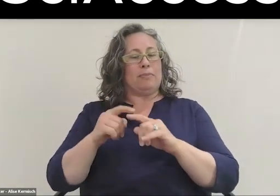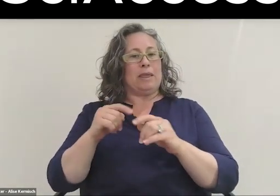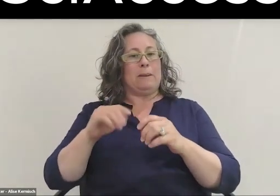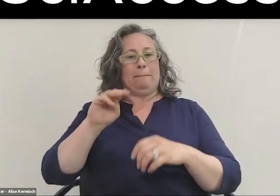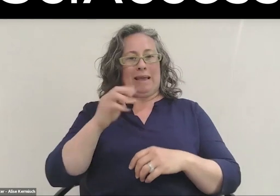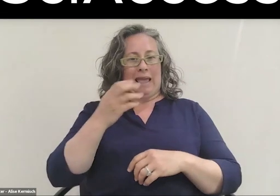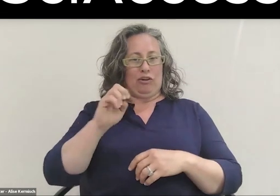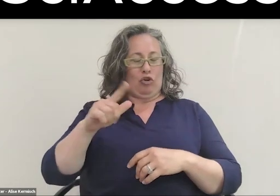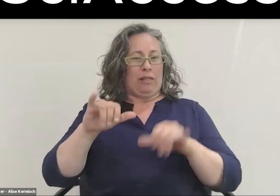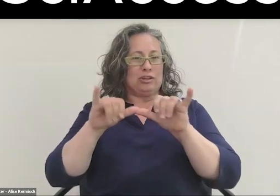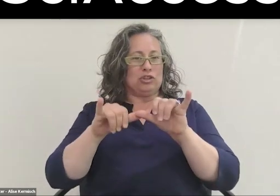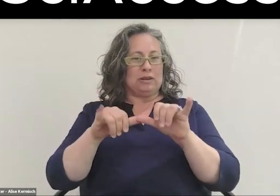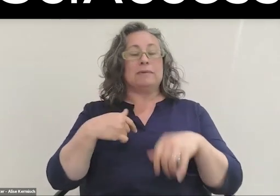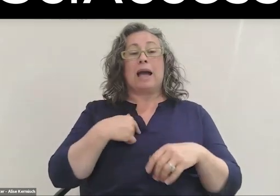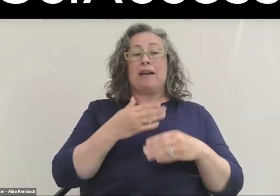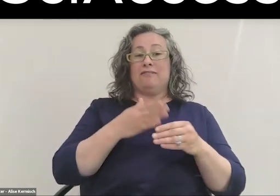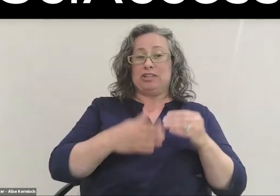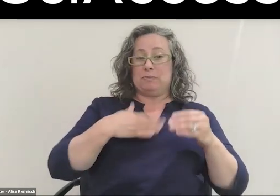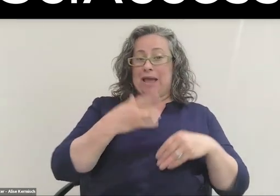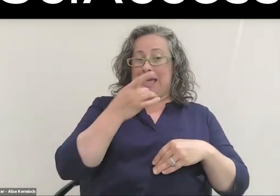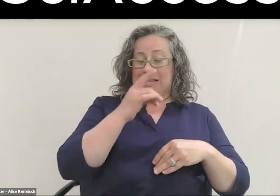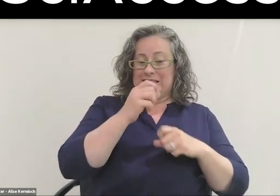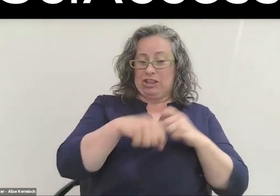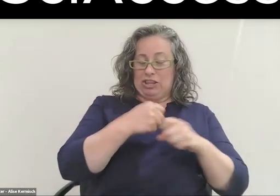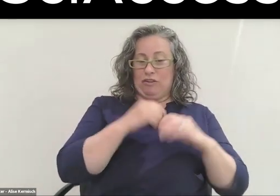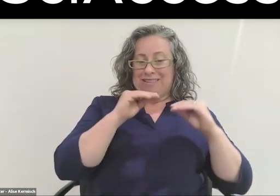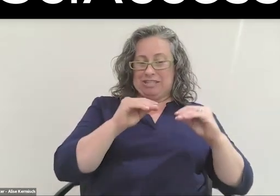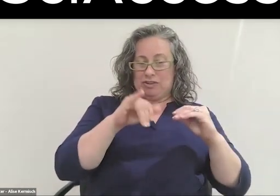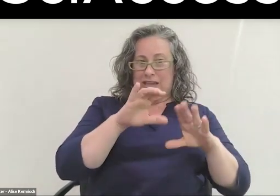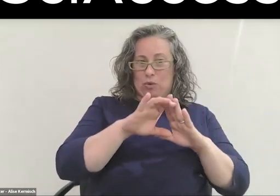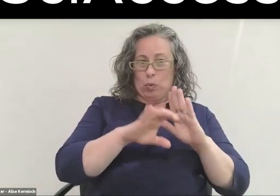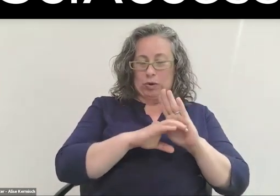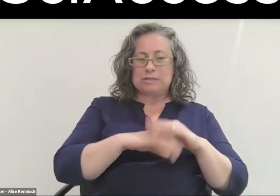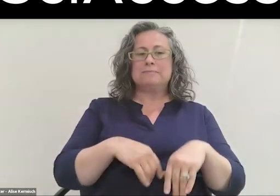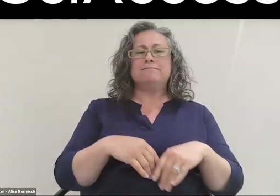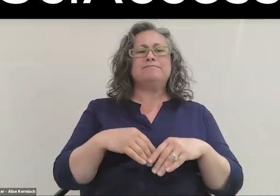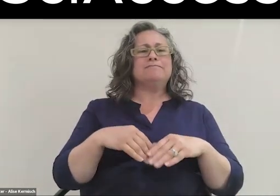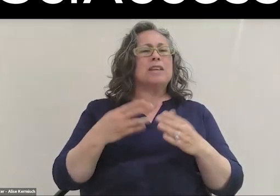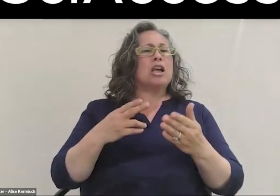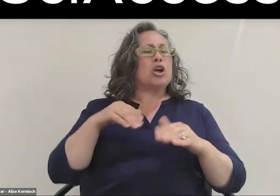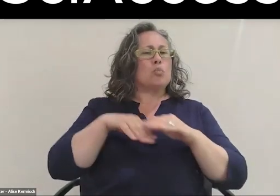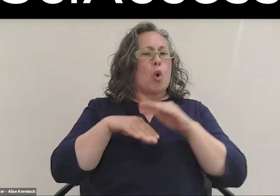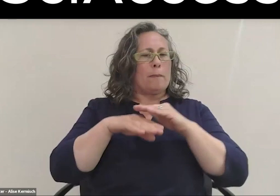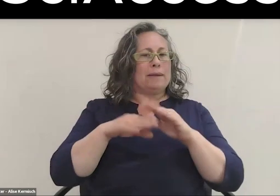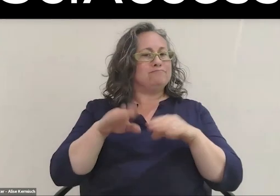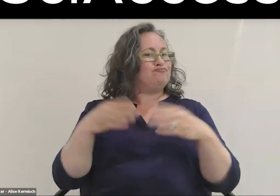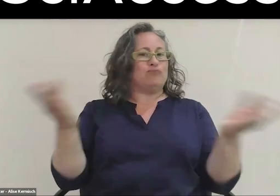I finished my 18th year of teaching it. Enrollment is open to students of every discipline